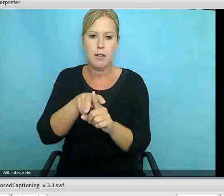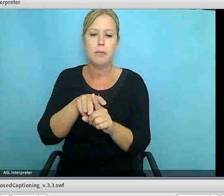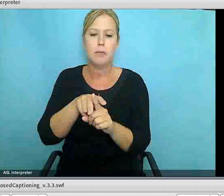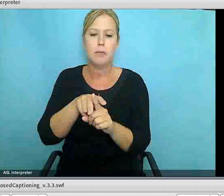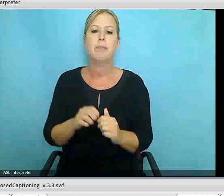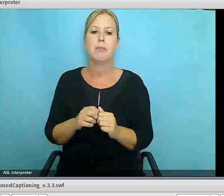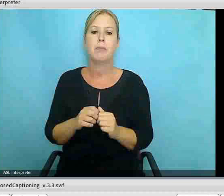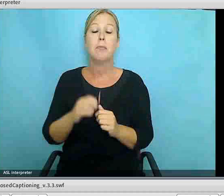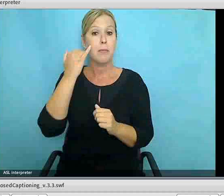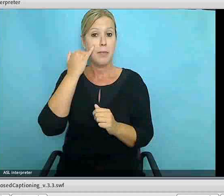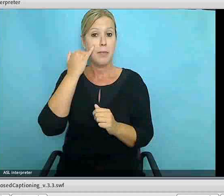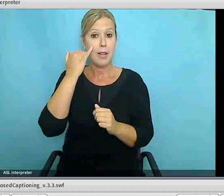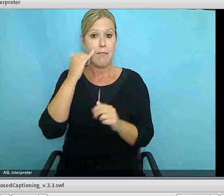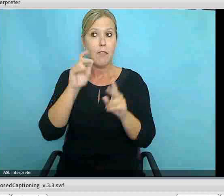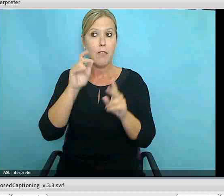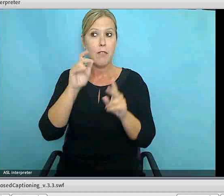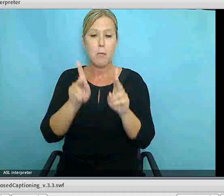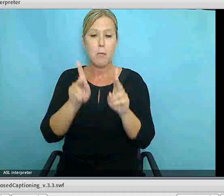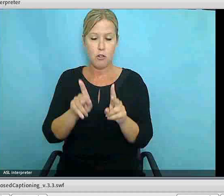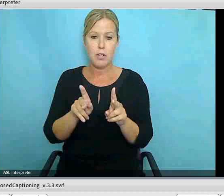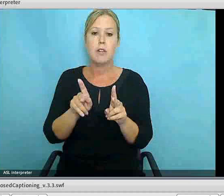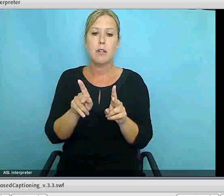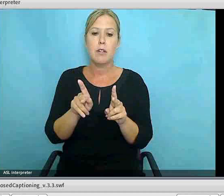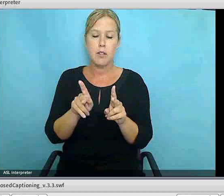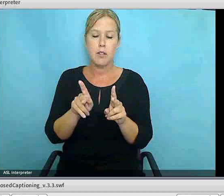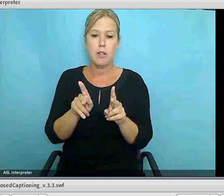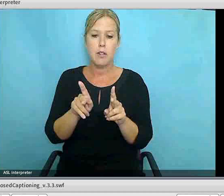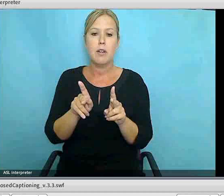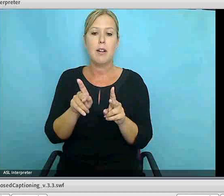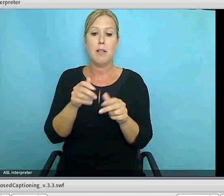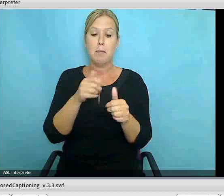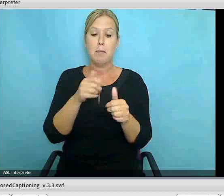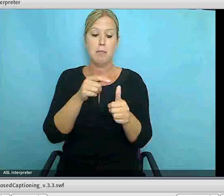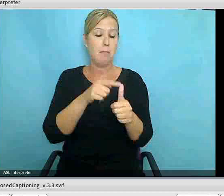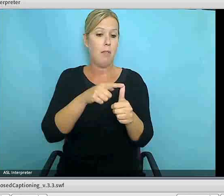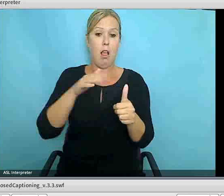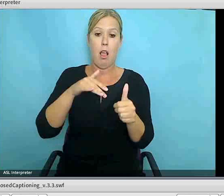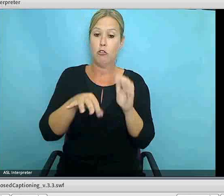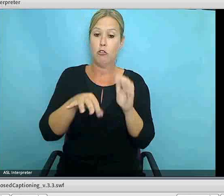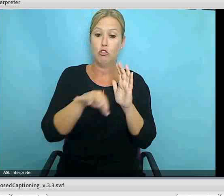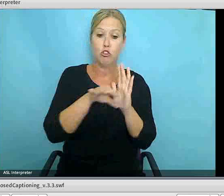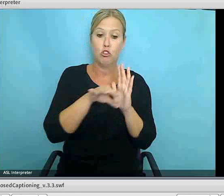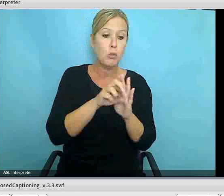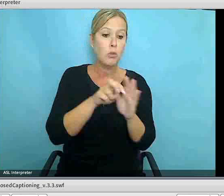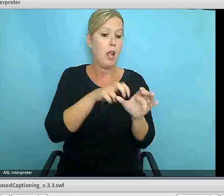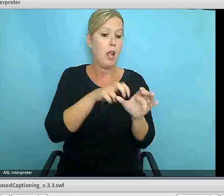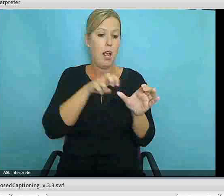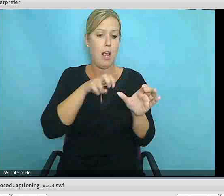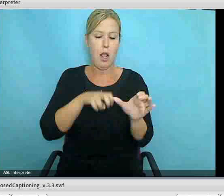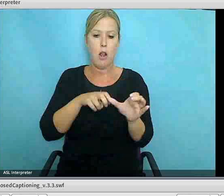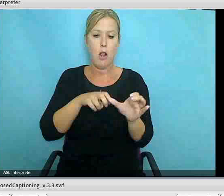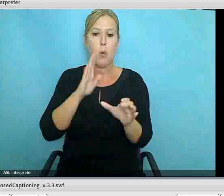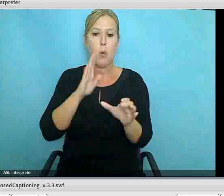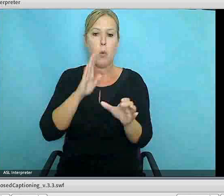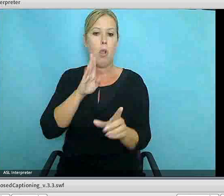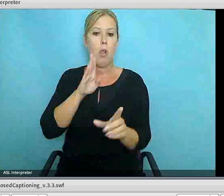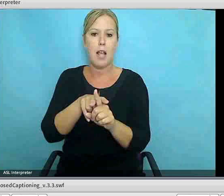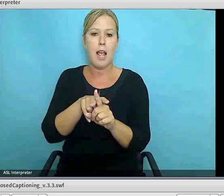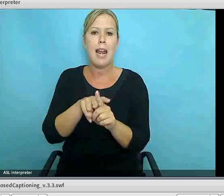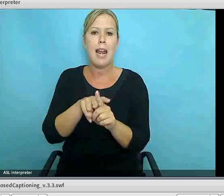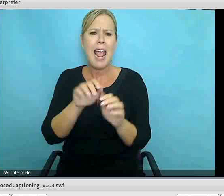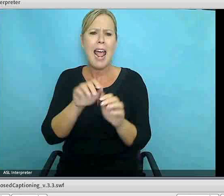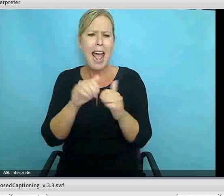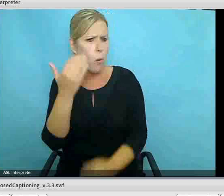If a person is being auto-assigned, he or she will get a notice in the mail at least